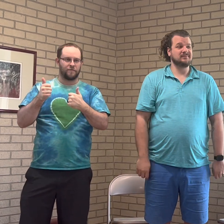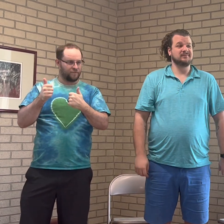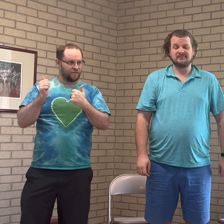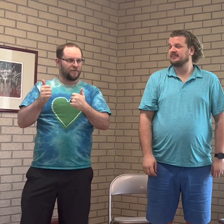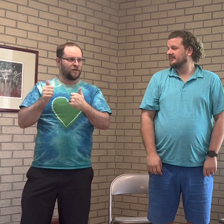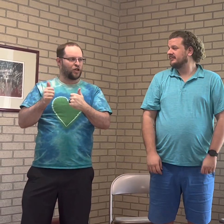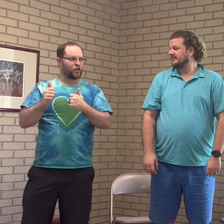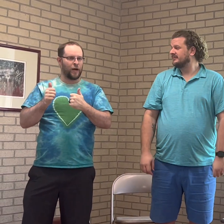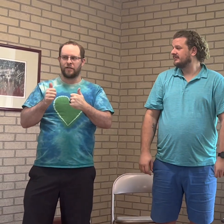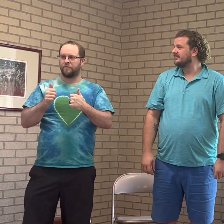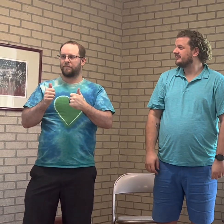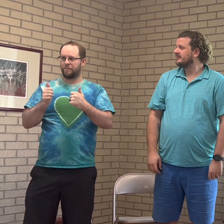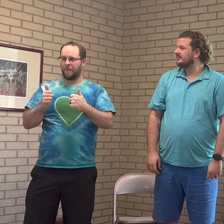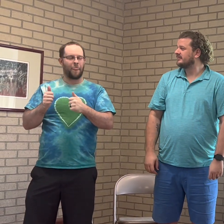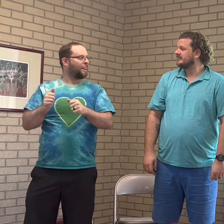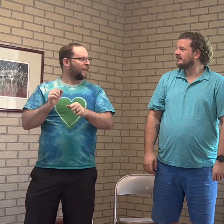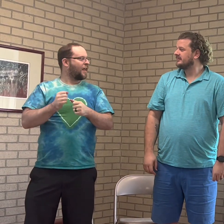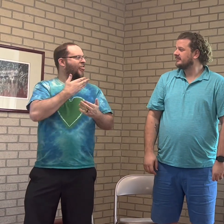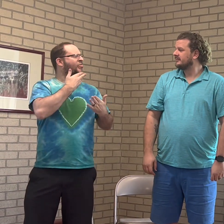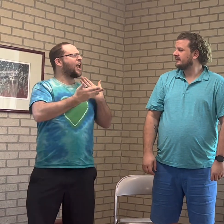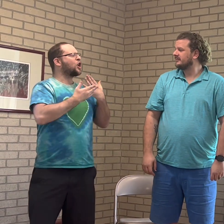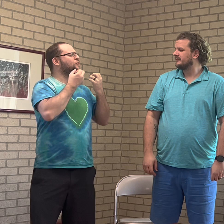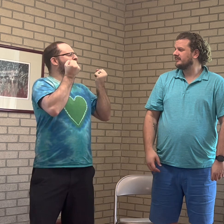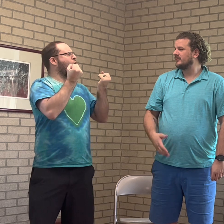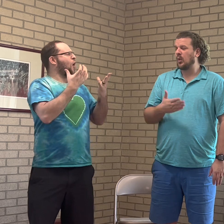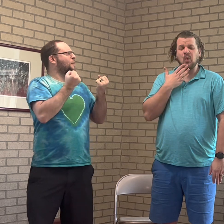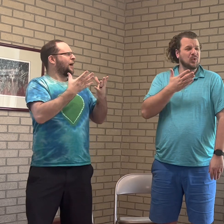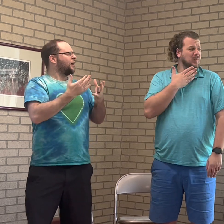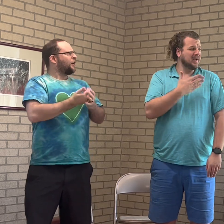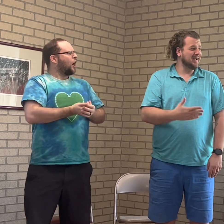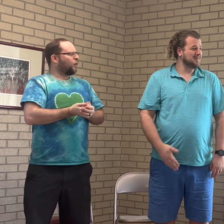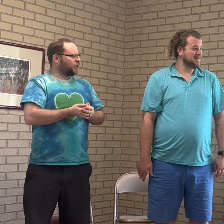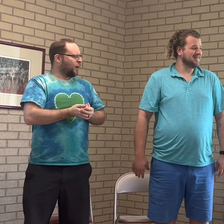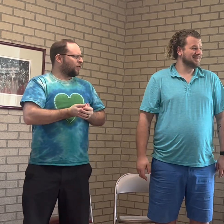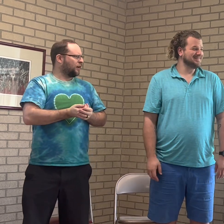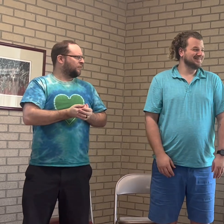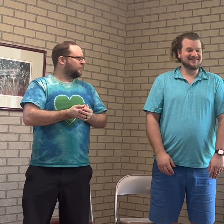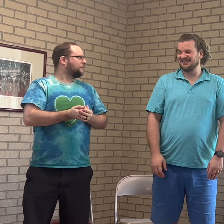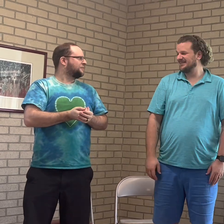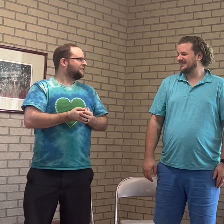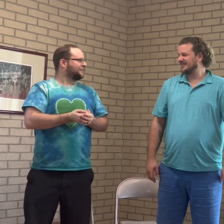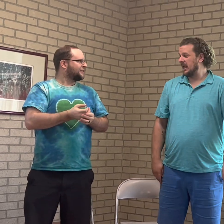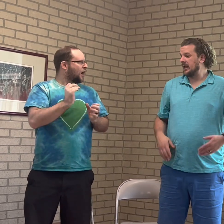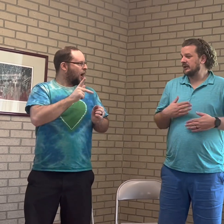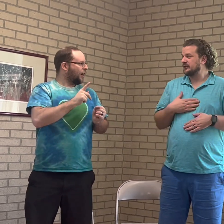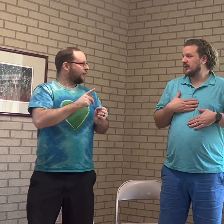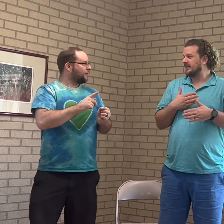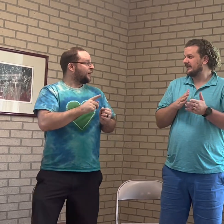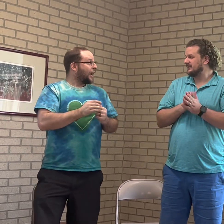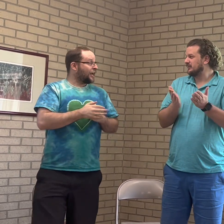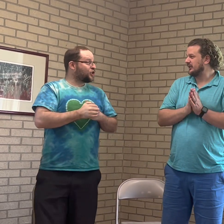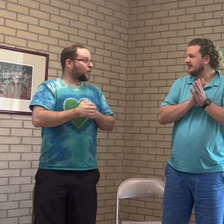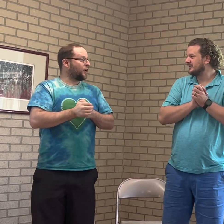Mr. Dixon: Perfect, thank you so much! Mr. Aaron & Mr. Zae: Oh you're welcome! Enjoy